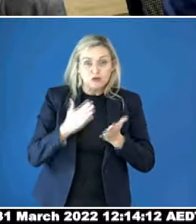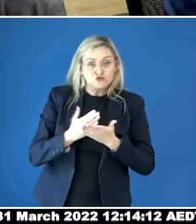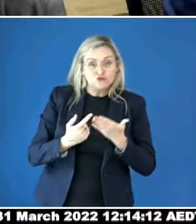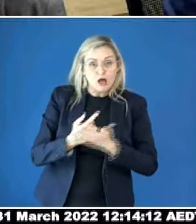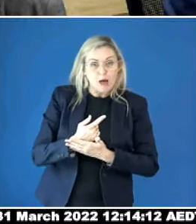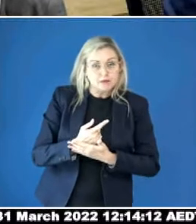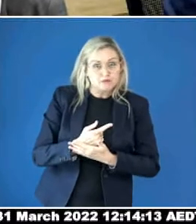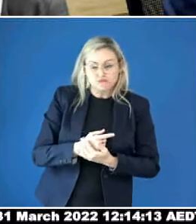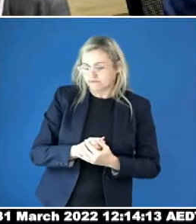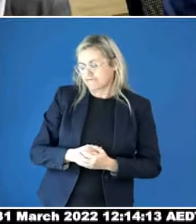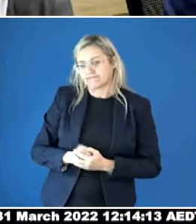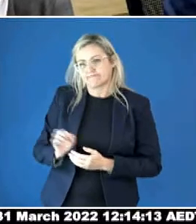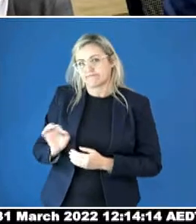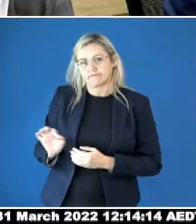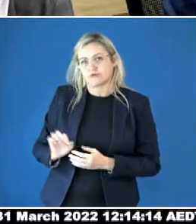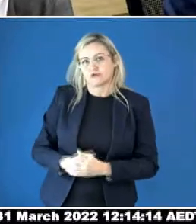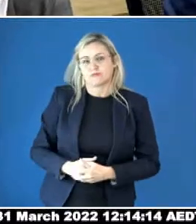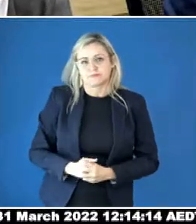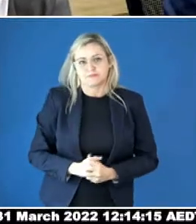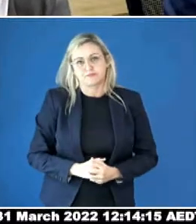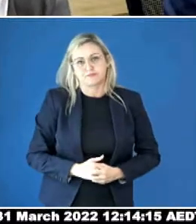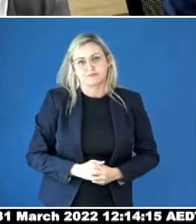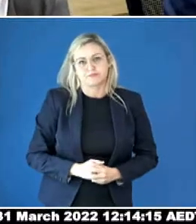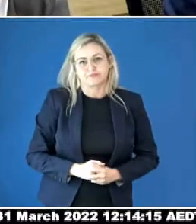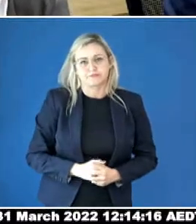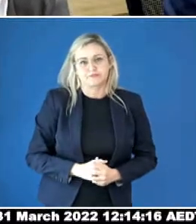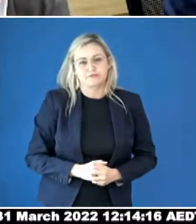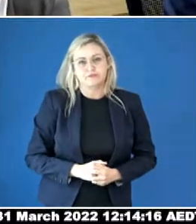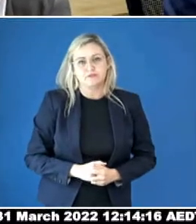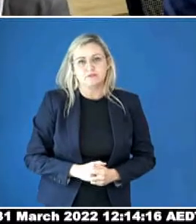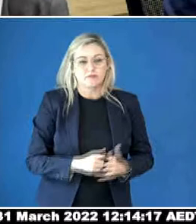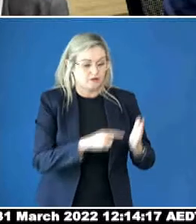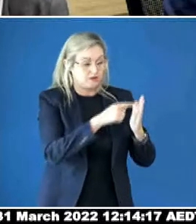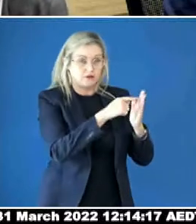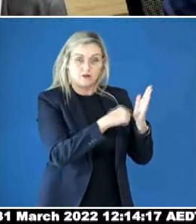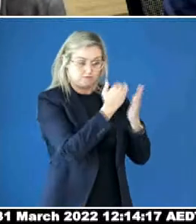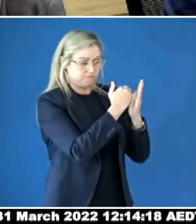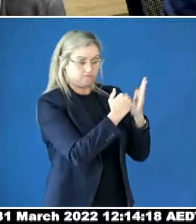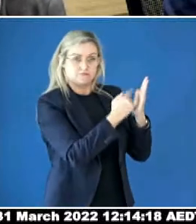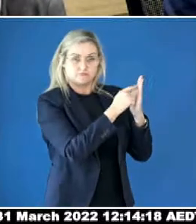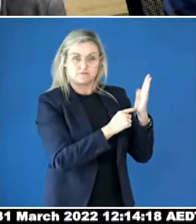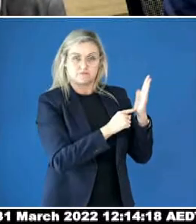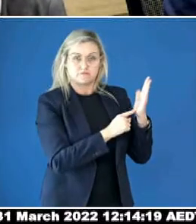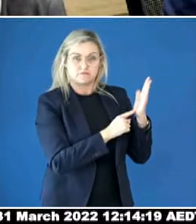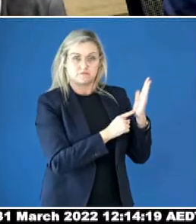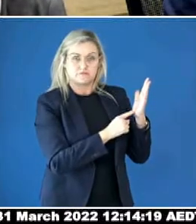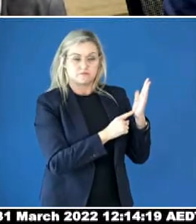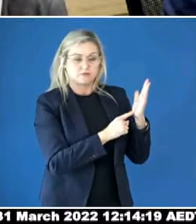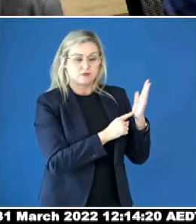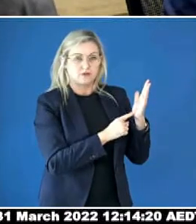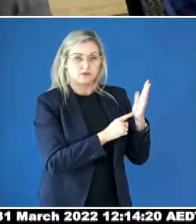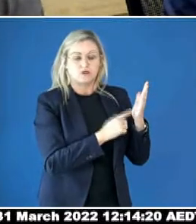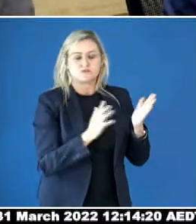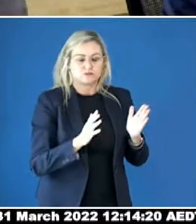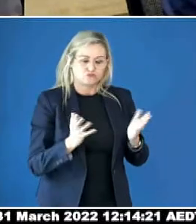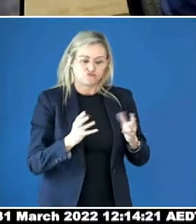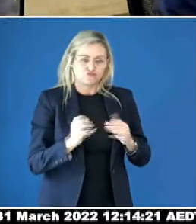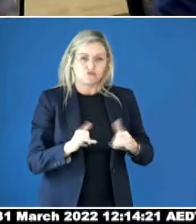No. MS FRASER: The document also records - sorry, if we could turn to